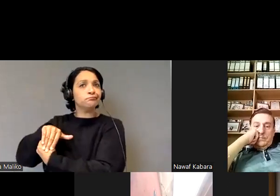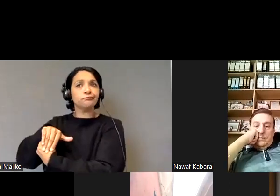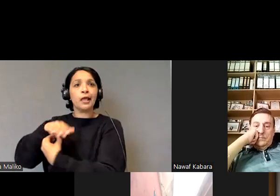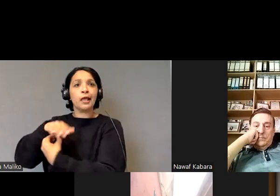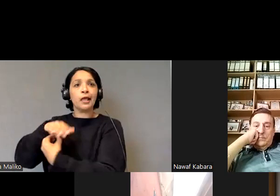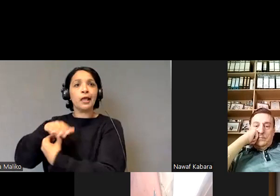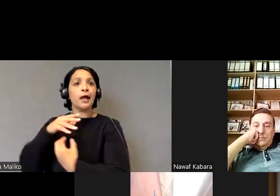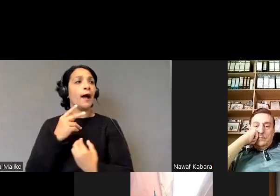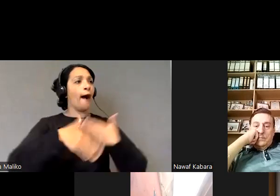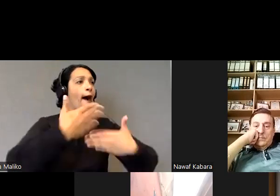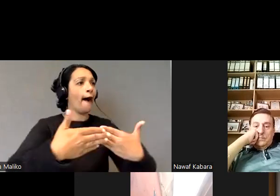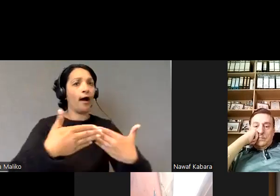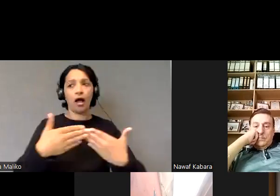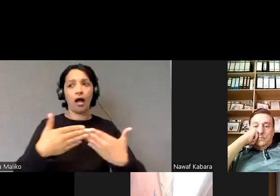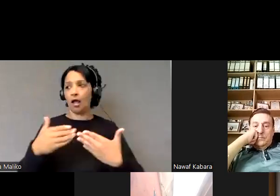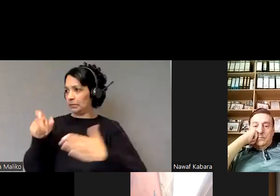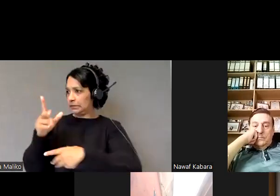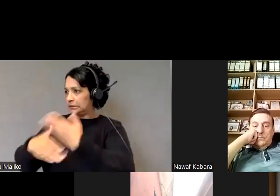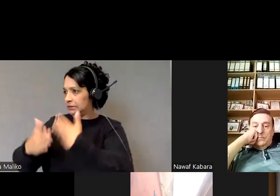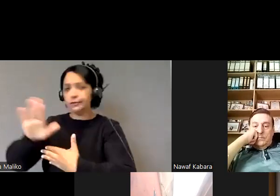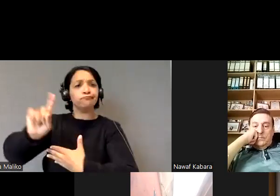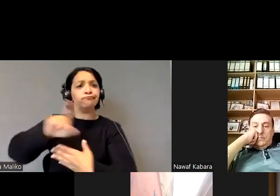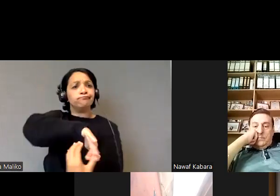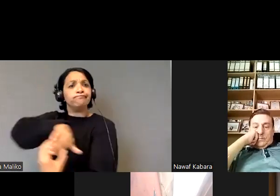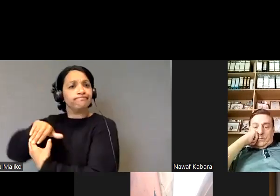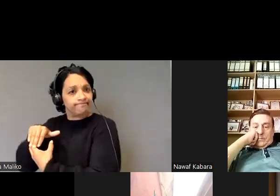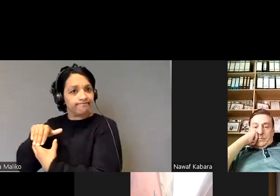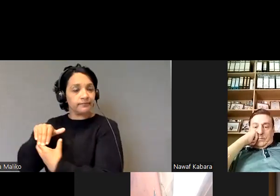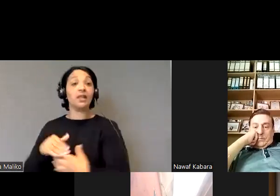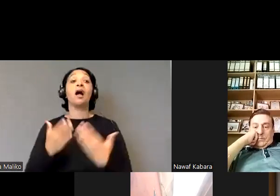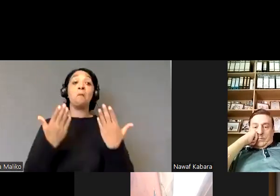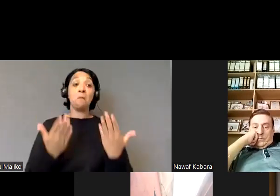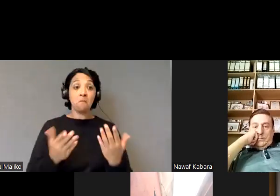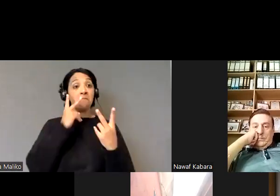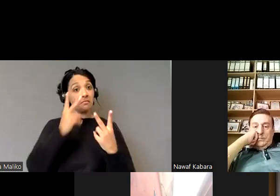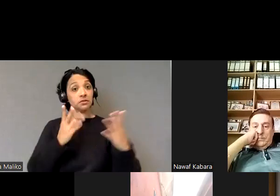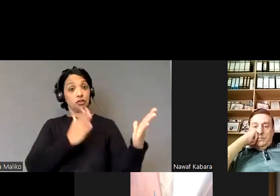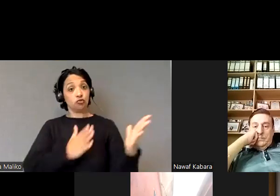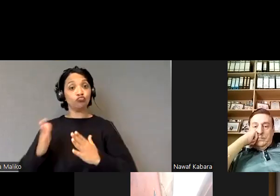the response to armed conflict plans for that,as much as something like that can be planned, of course.